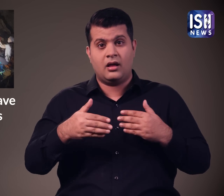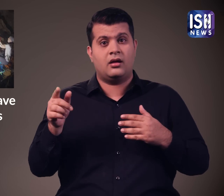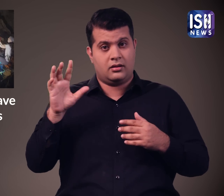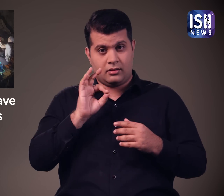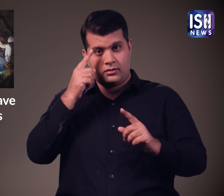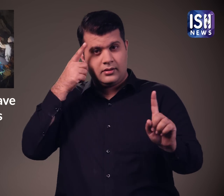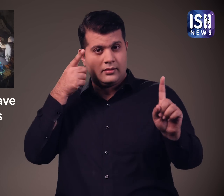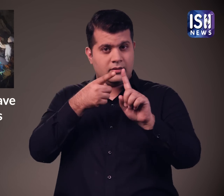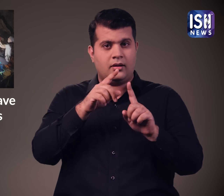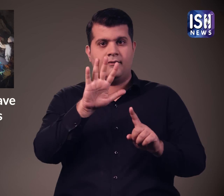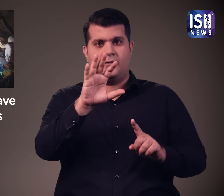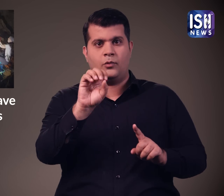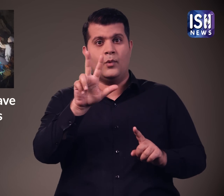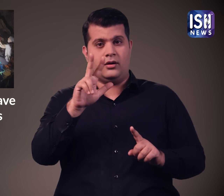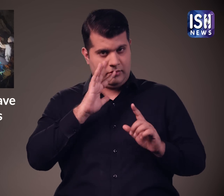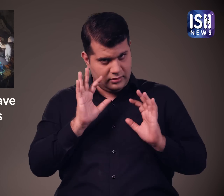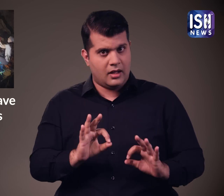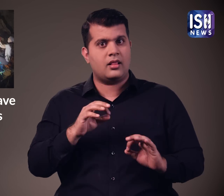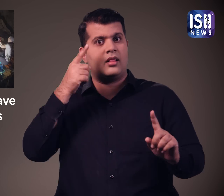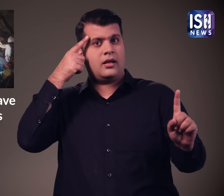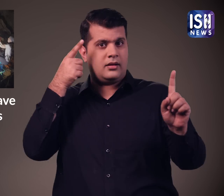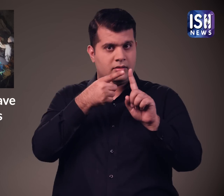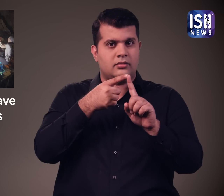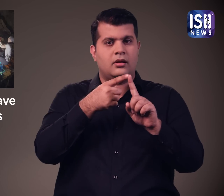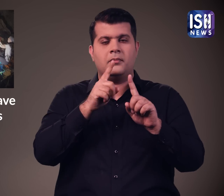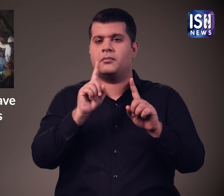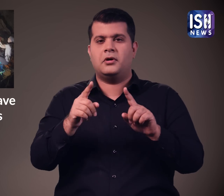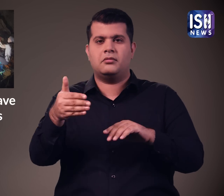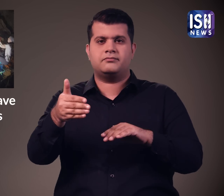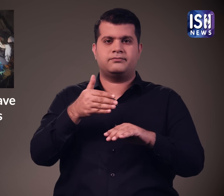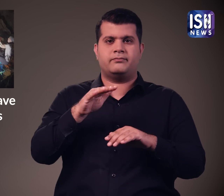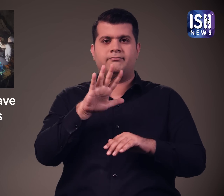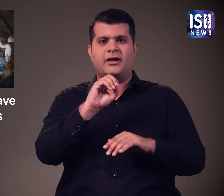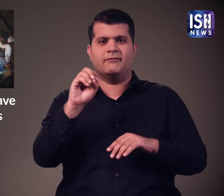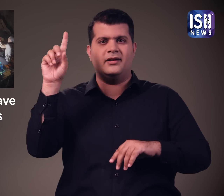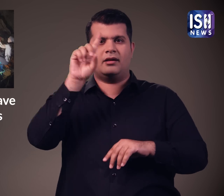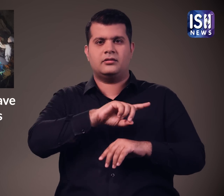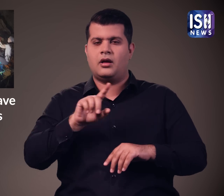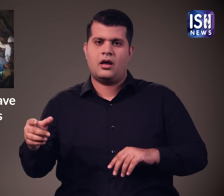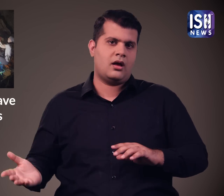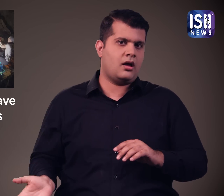She was supposed to stay inside the cave for 508 days. However she left after 500 days.